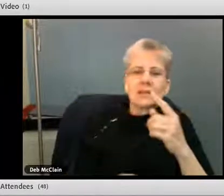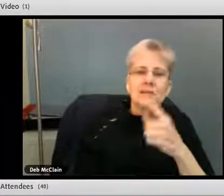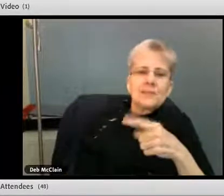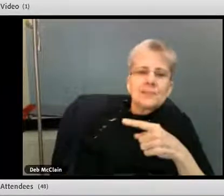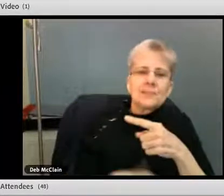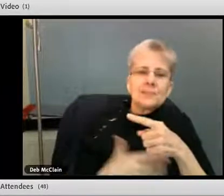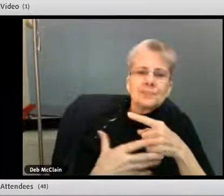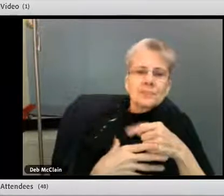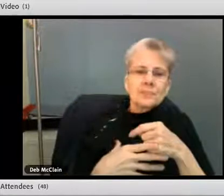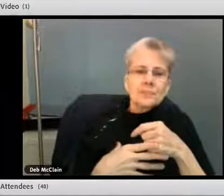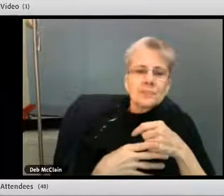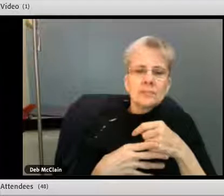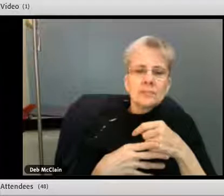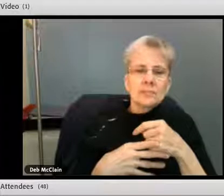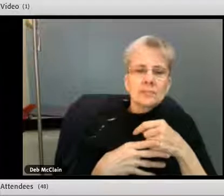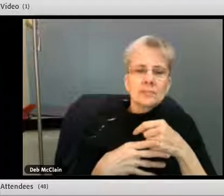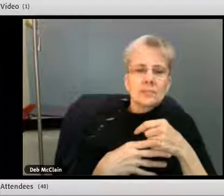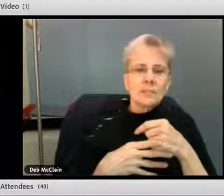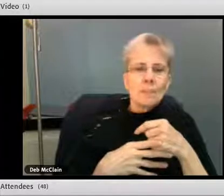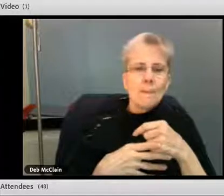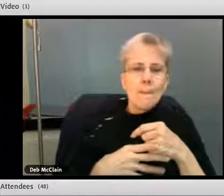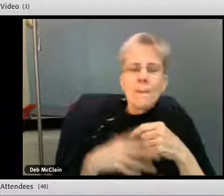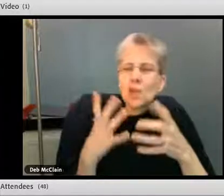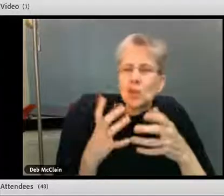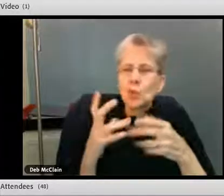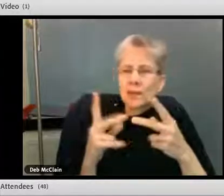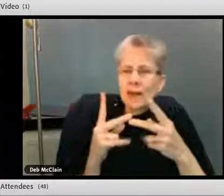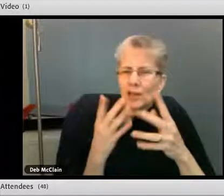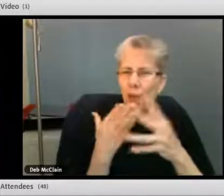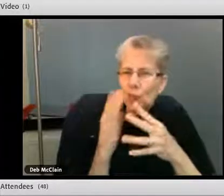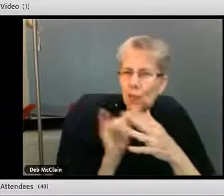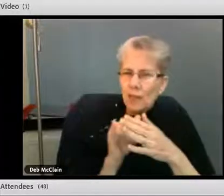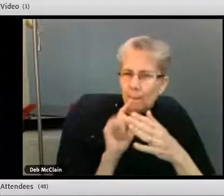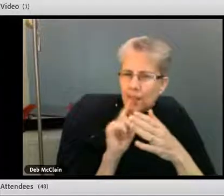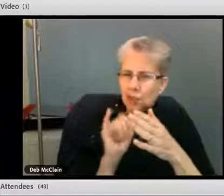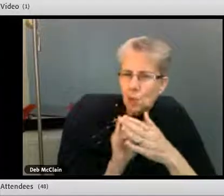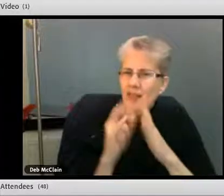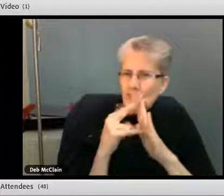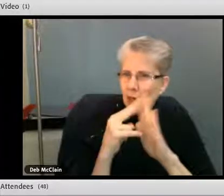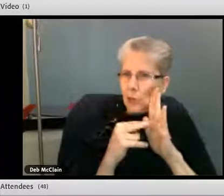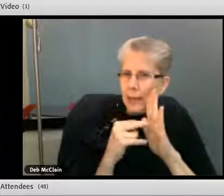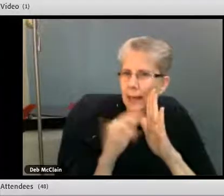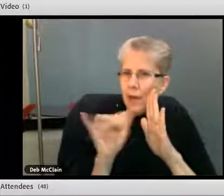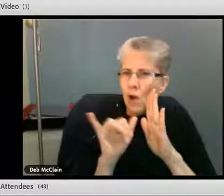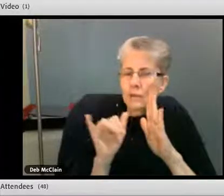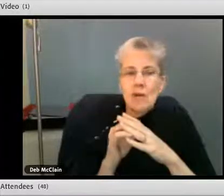You want to kind of go through that. You want to make sure it's readable. That is one of the things that's really hard when you get into these funkier fonts